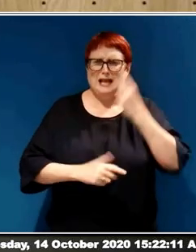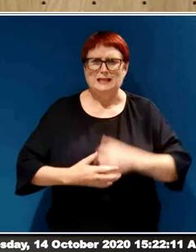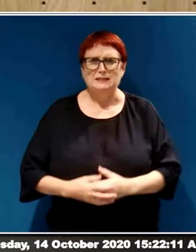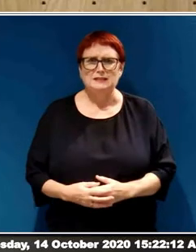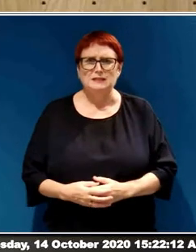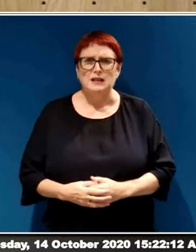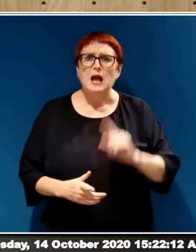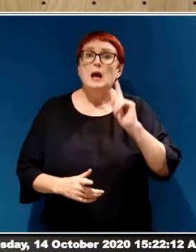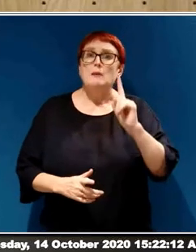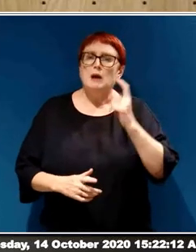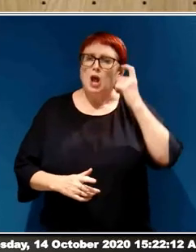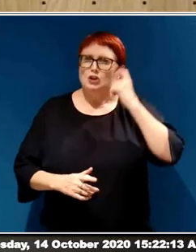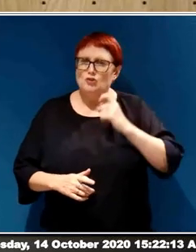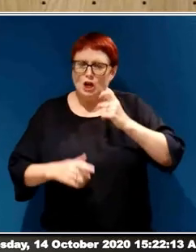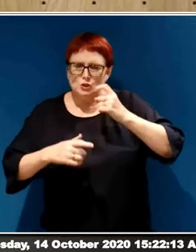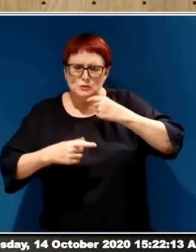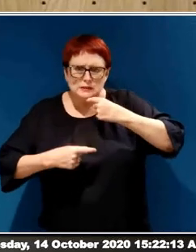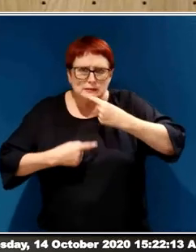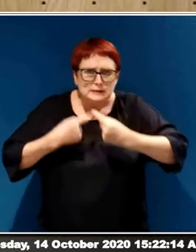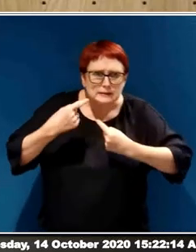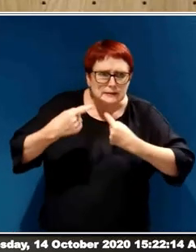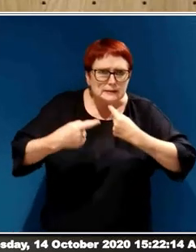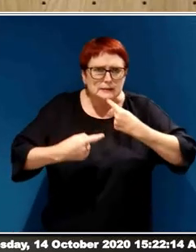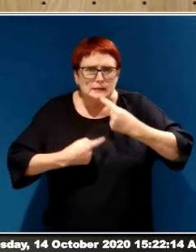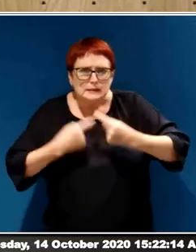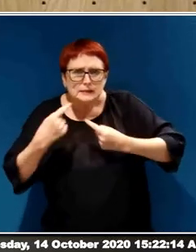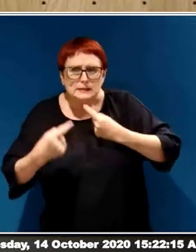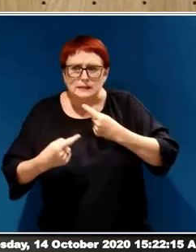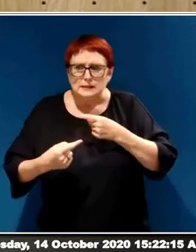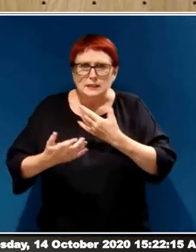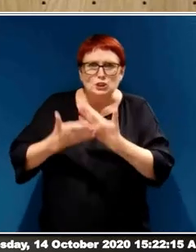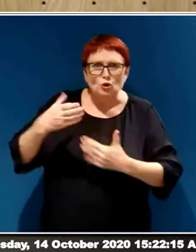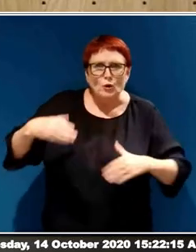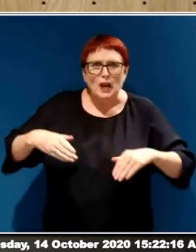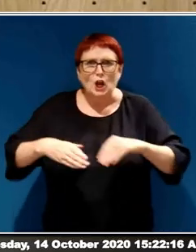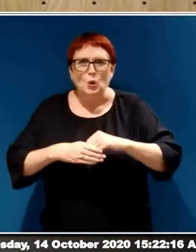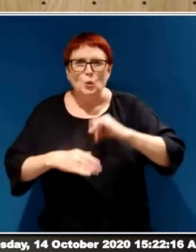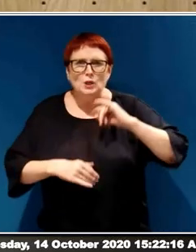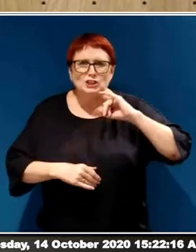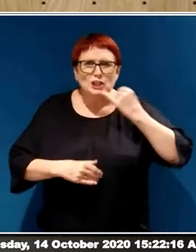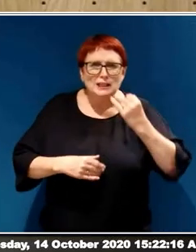as jealousy and revenge and love are all important things that every student